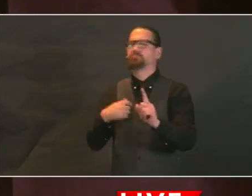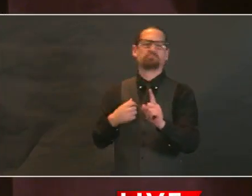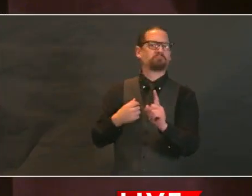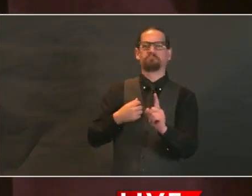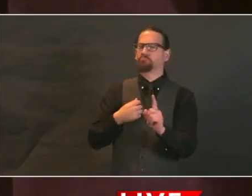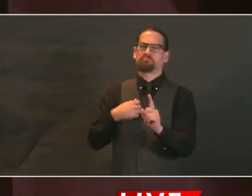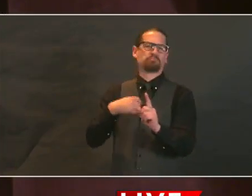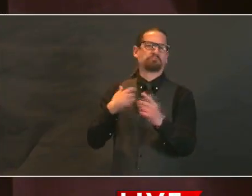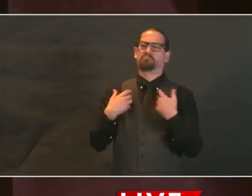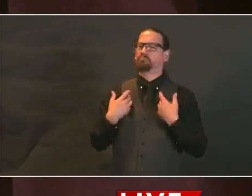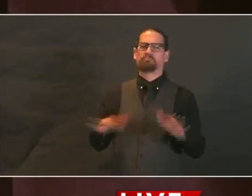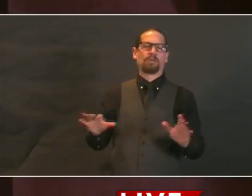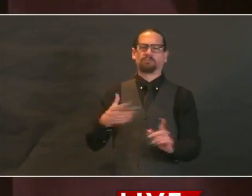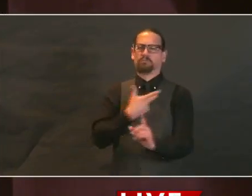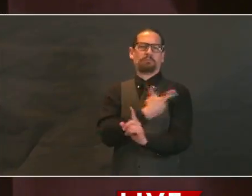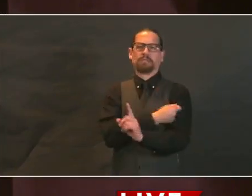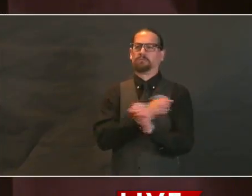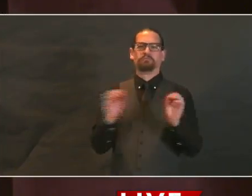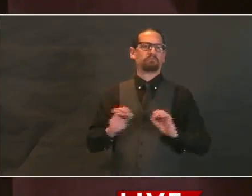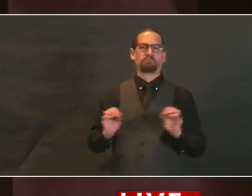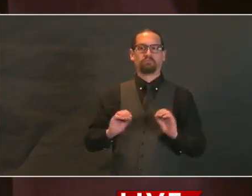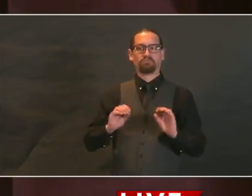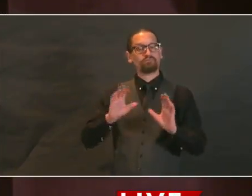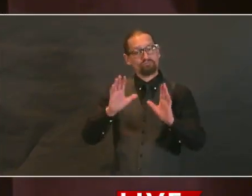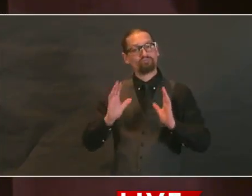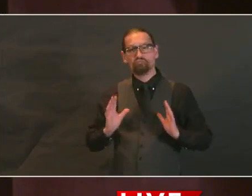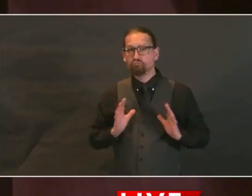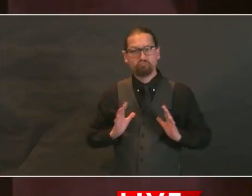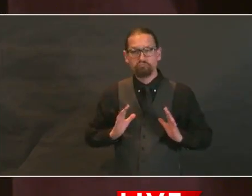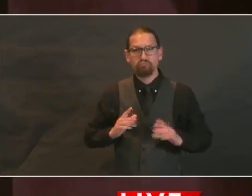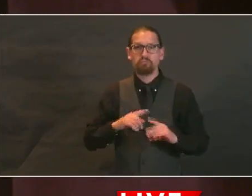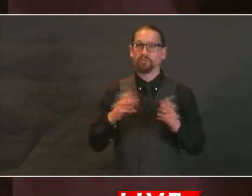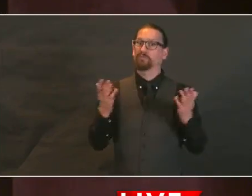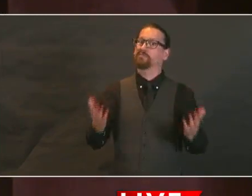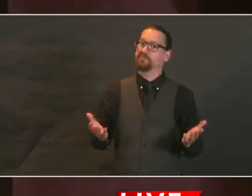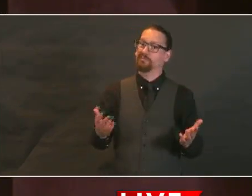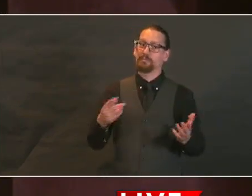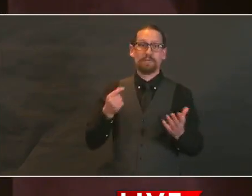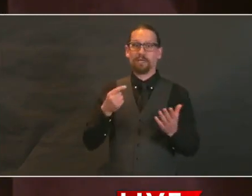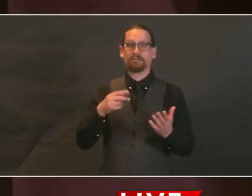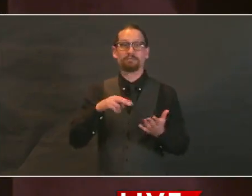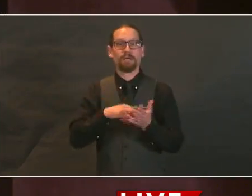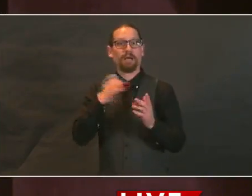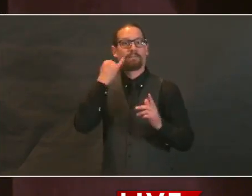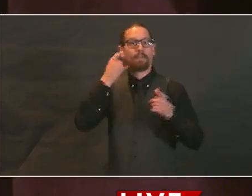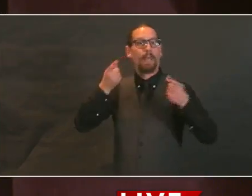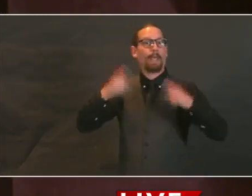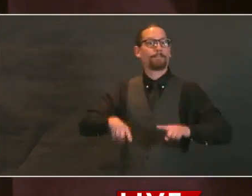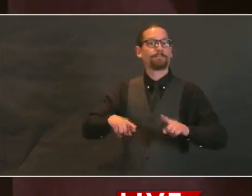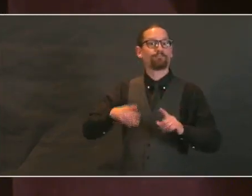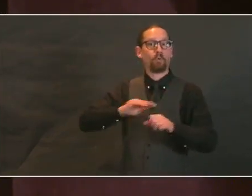AS WELL. THE FLIP SIDE IS IF YOU DO NOT GET VACCINATED YOUR